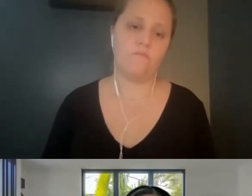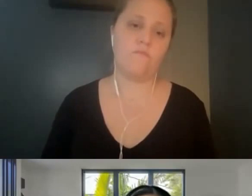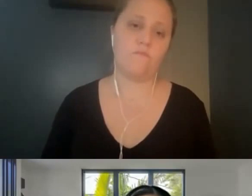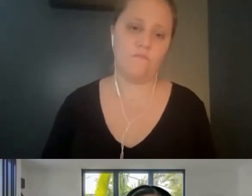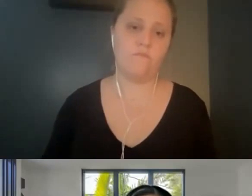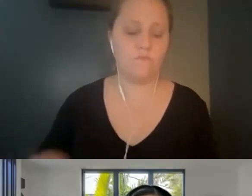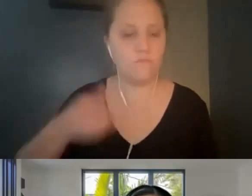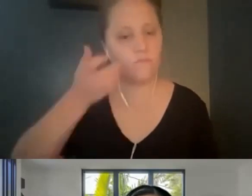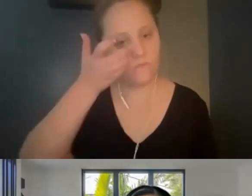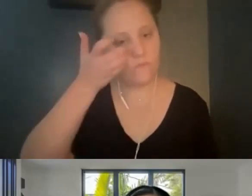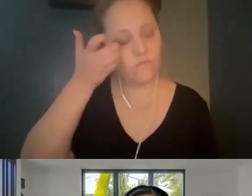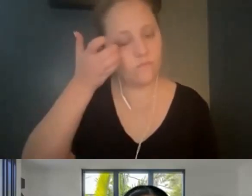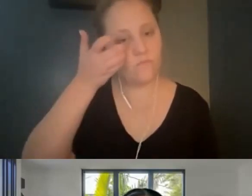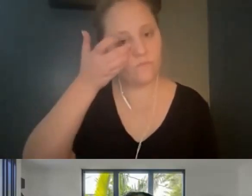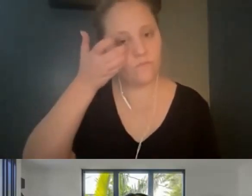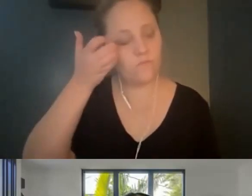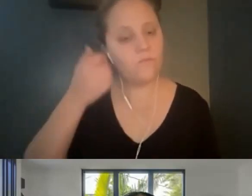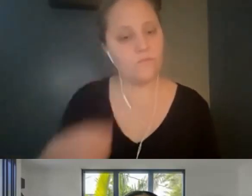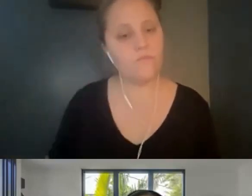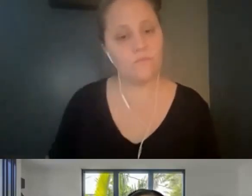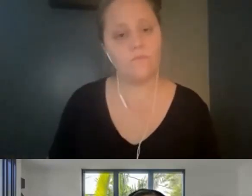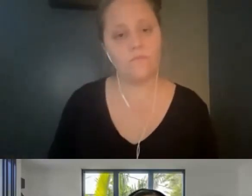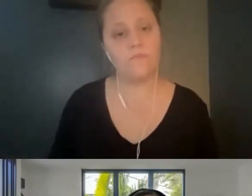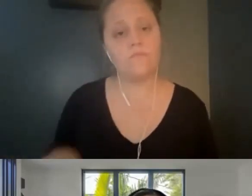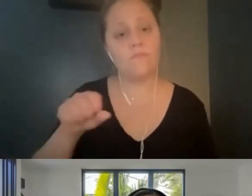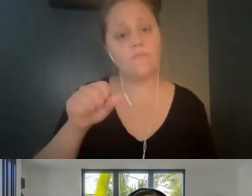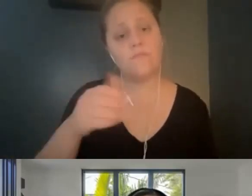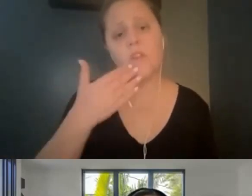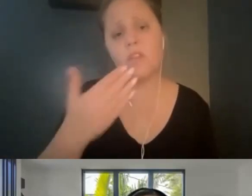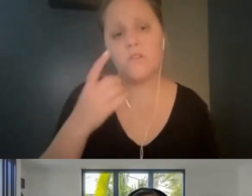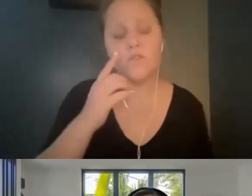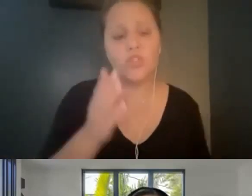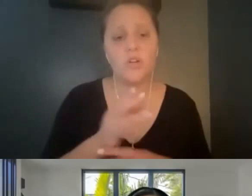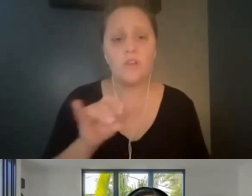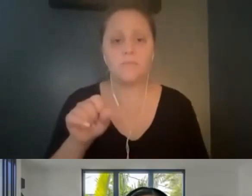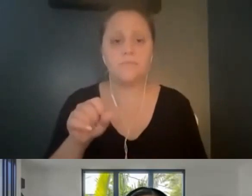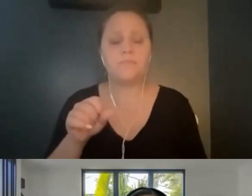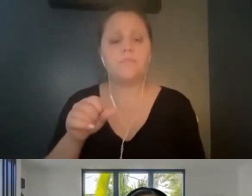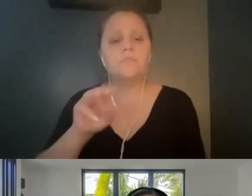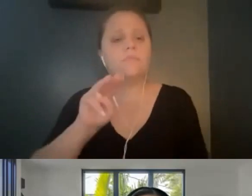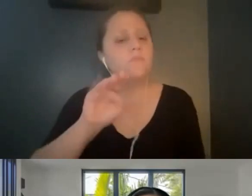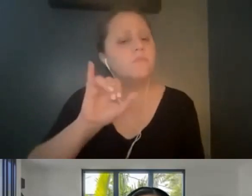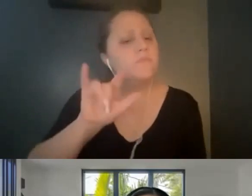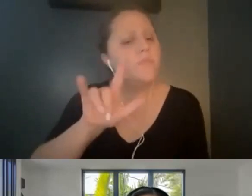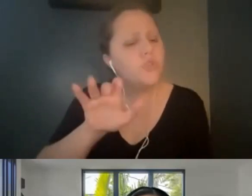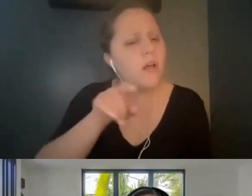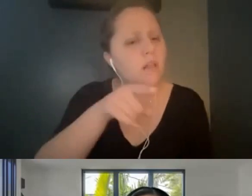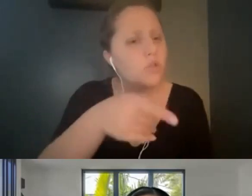I want to be able to share with other people. Beth: So, yes, thank you, thank you for sharing that. Michelle, do you have any